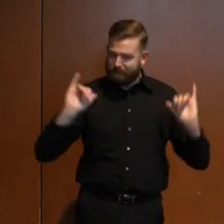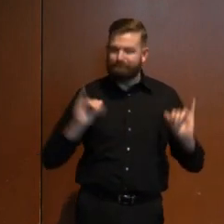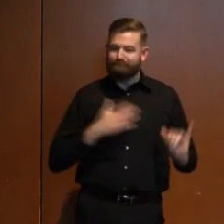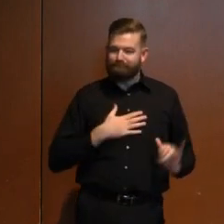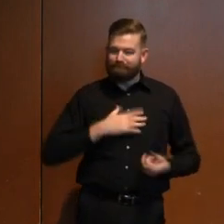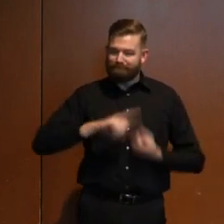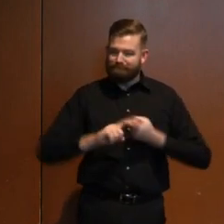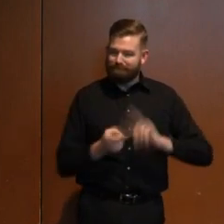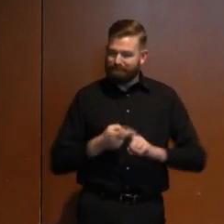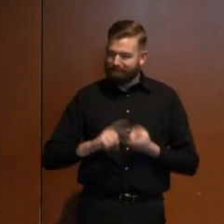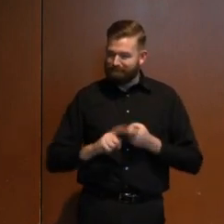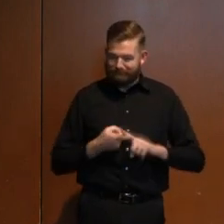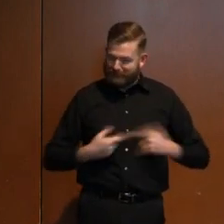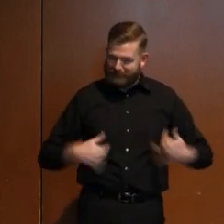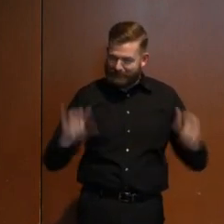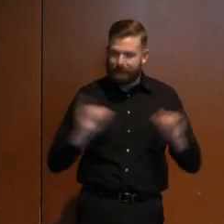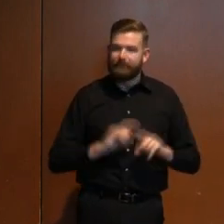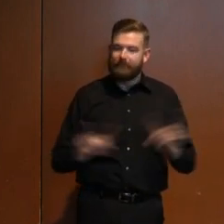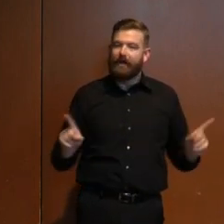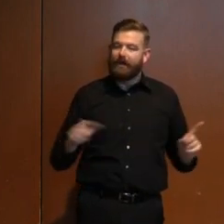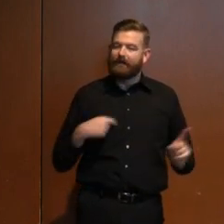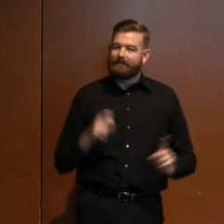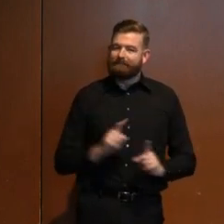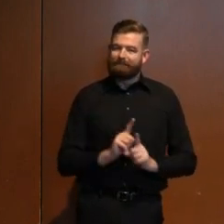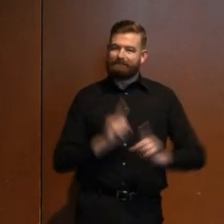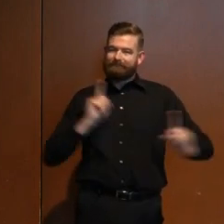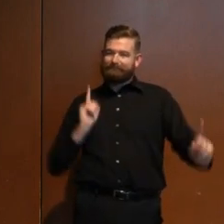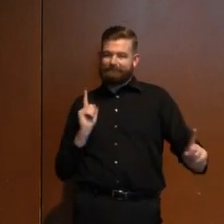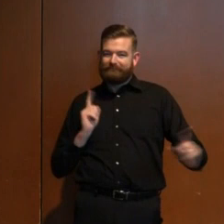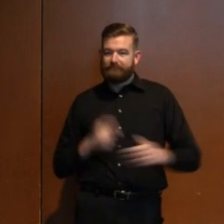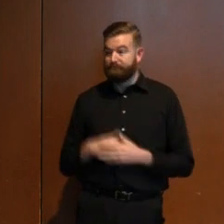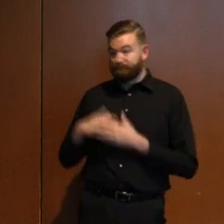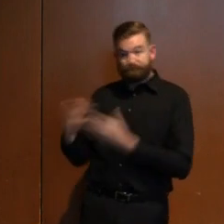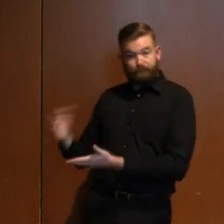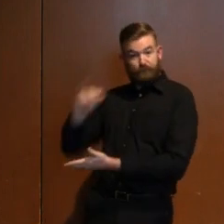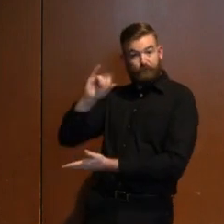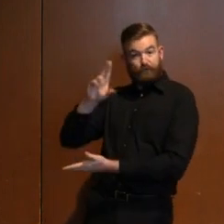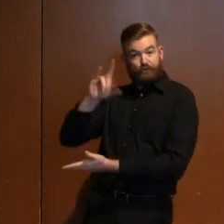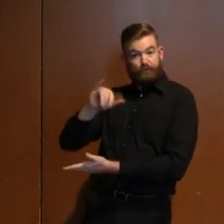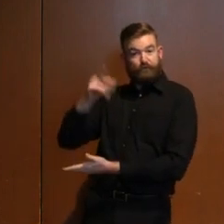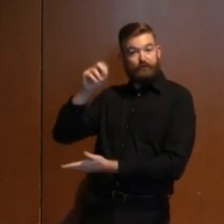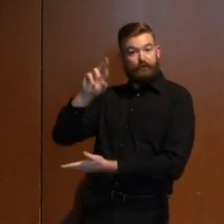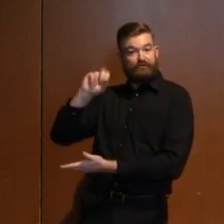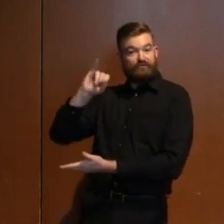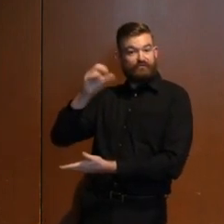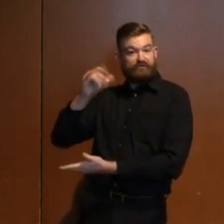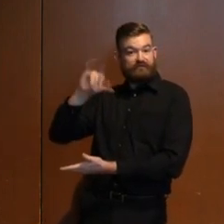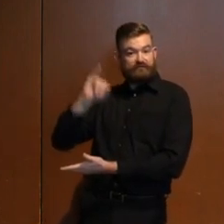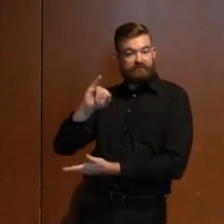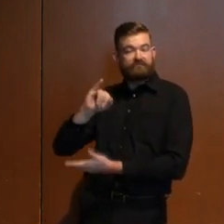THE SOCIAL DISTANCE WE'RE PREACHING. JUST FOR YOU TO BE SURE WE'RE STILL VERY CLOSE FRIENDS OVER HERE.